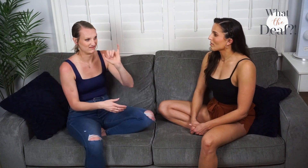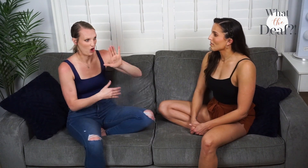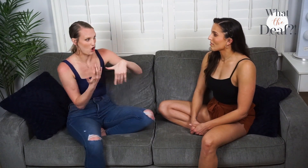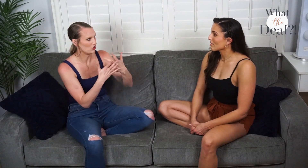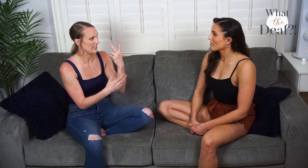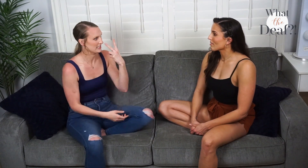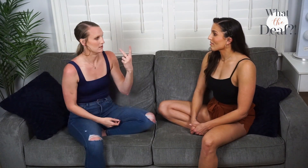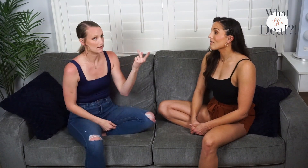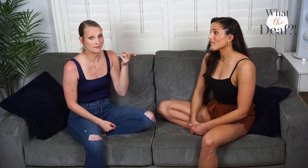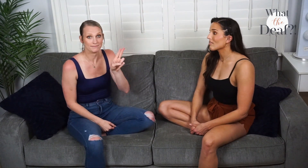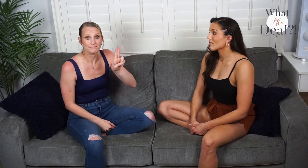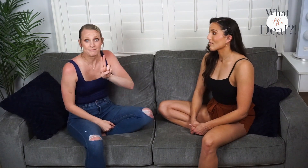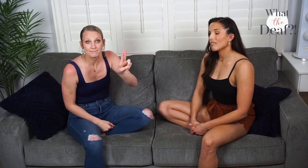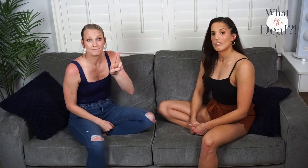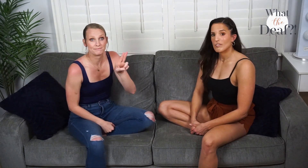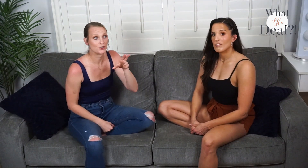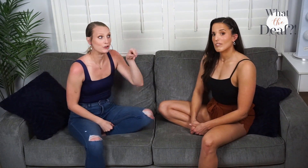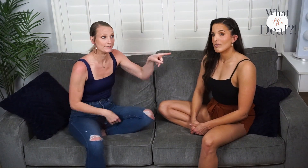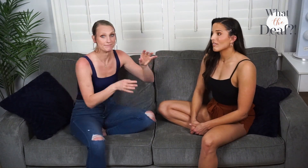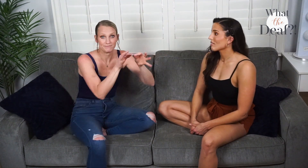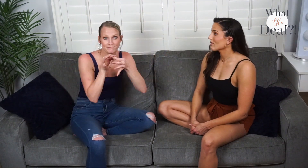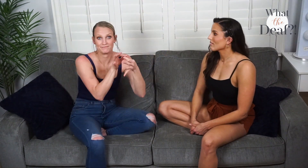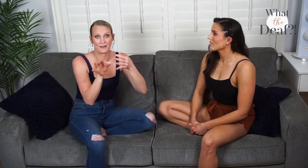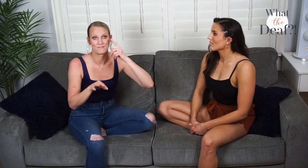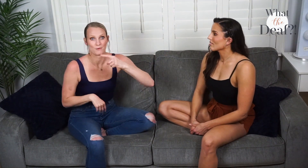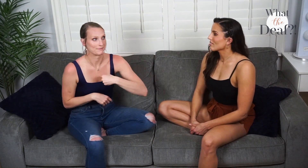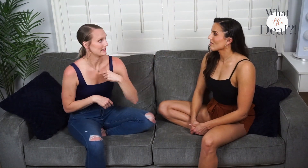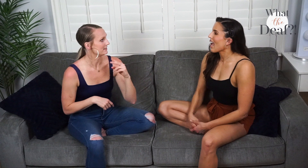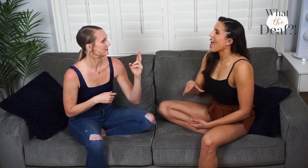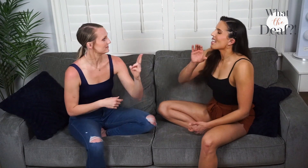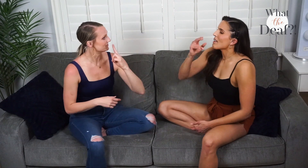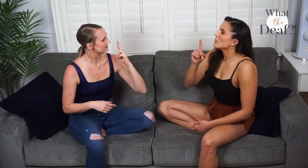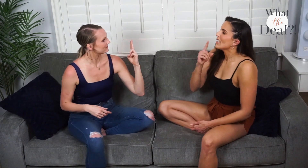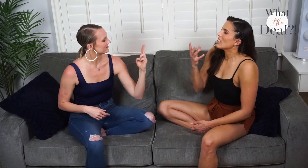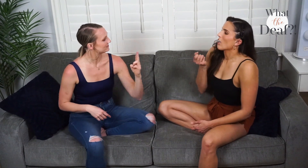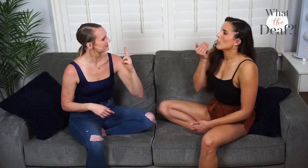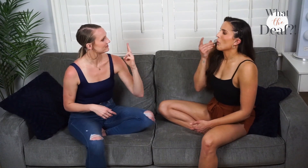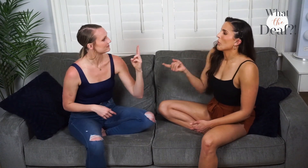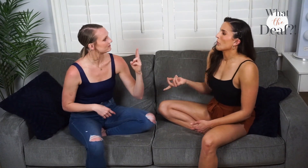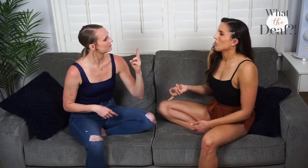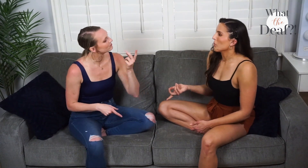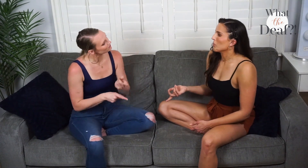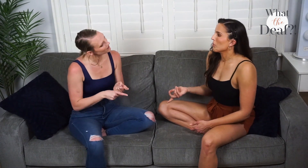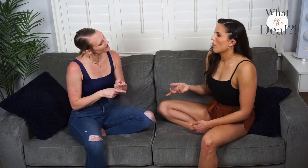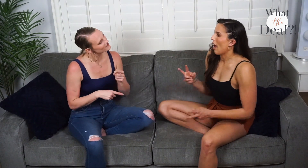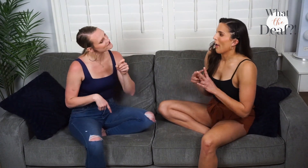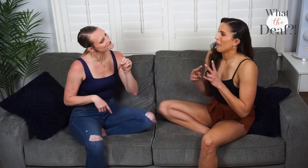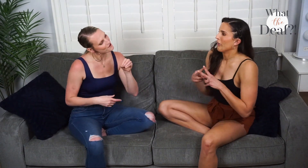'Cause all you see is us going places together and you facilitating for me. They never really got to know you either. - Right.